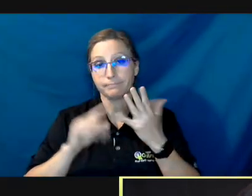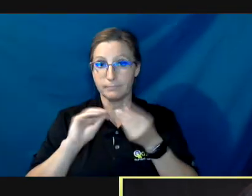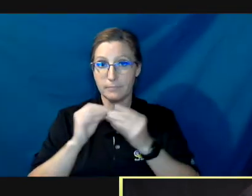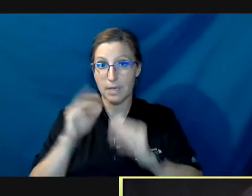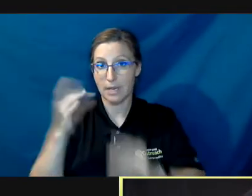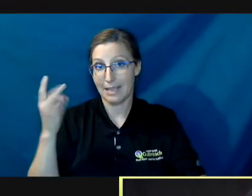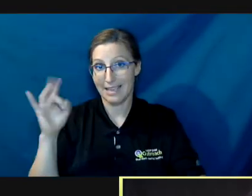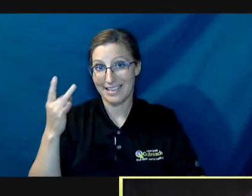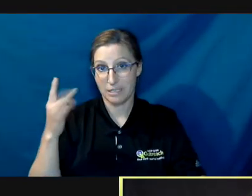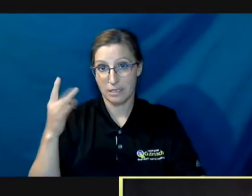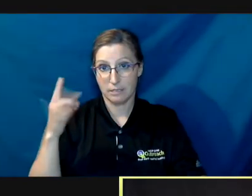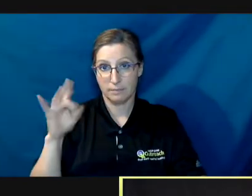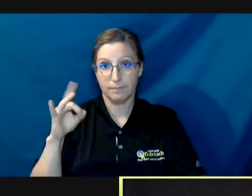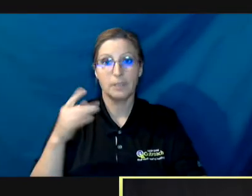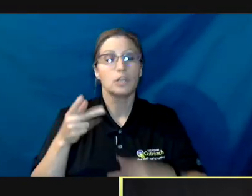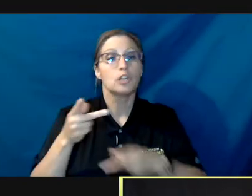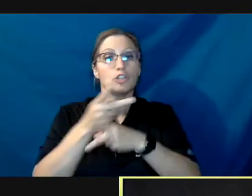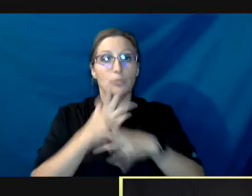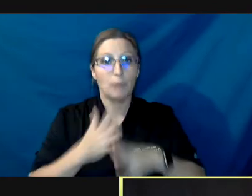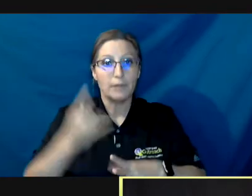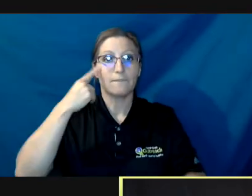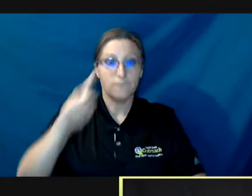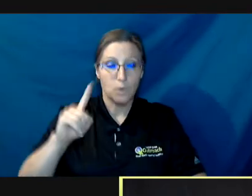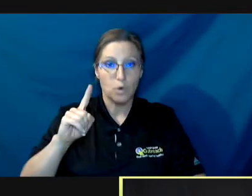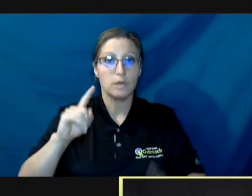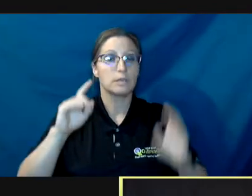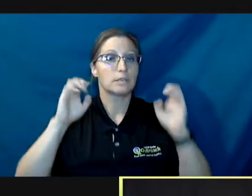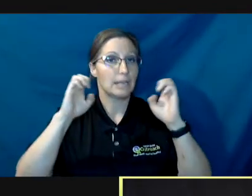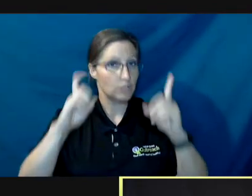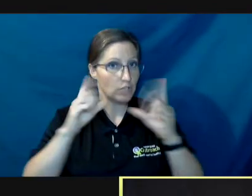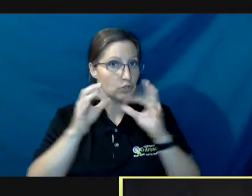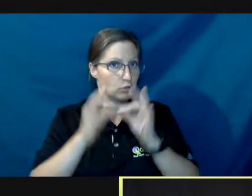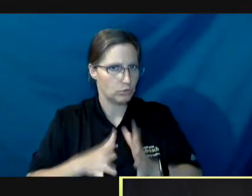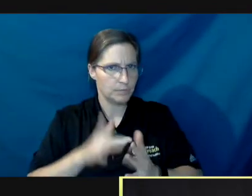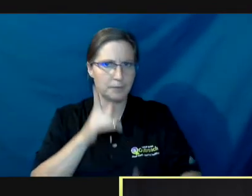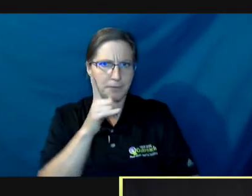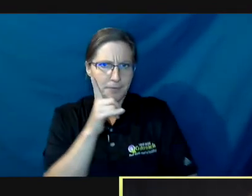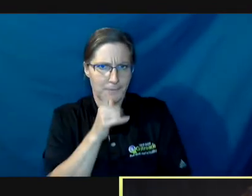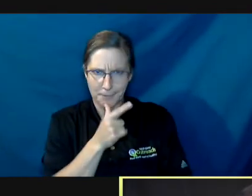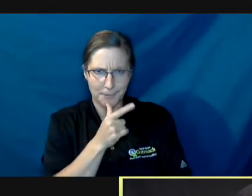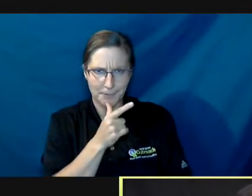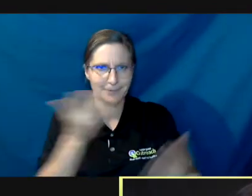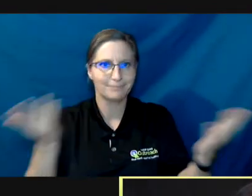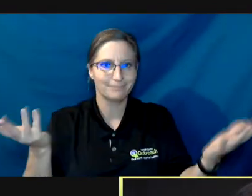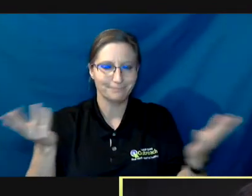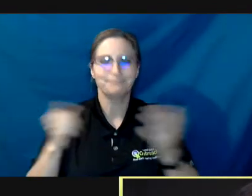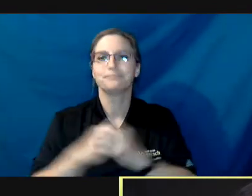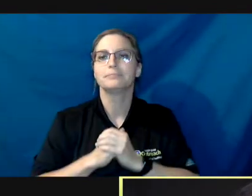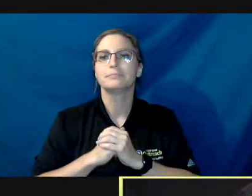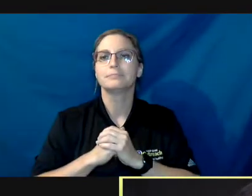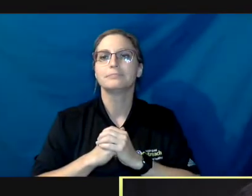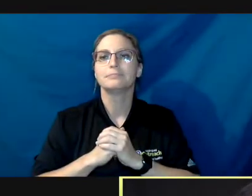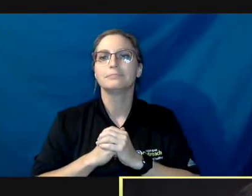It's number 18, supervisor for Ed interpreters.